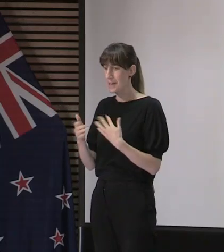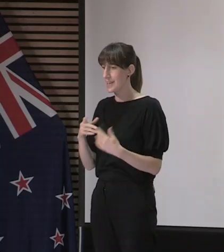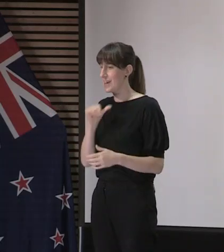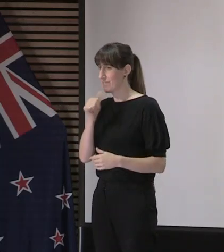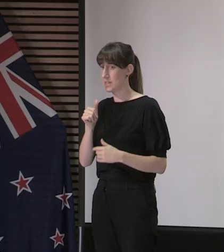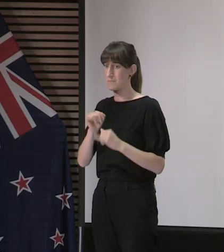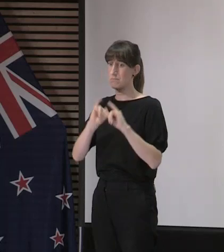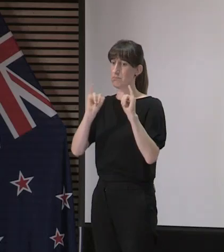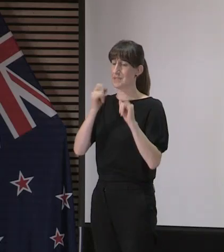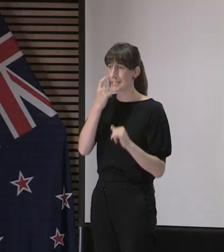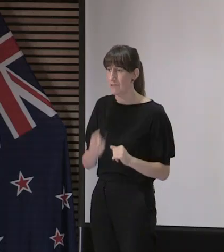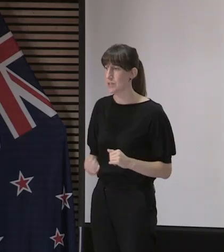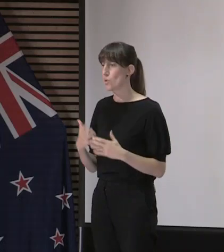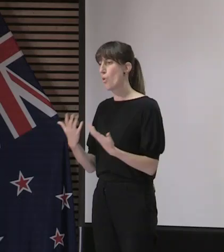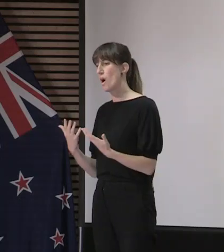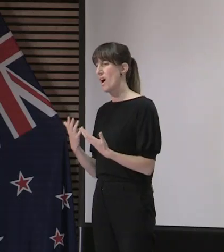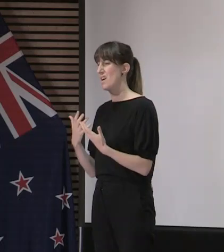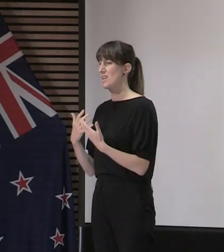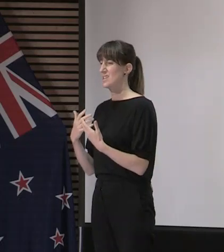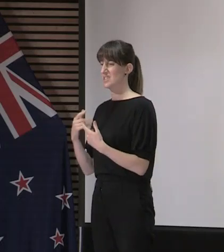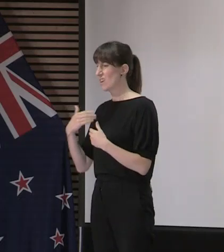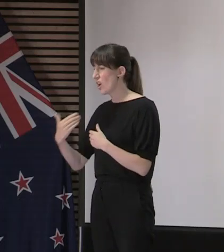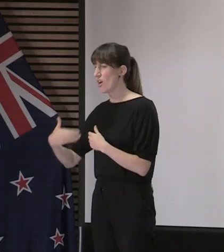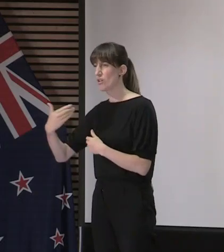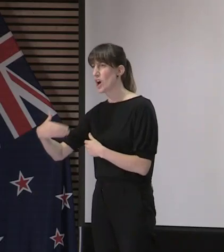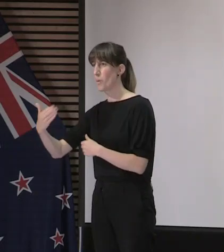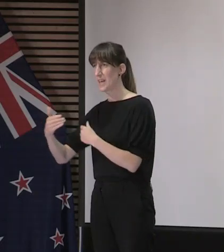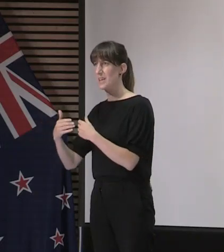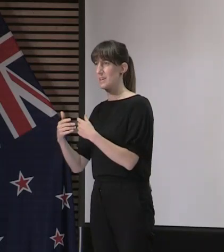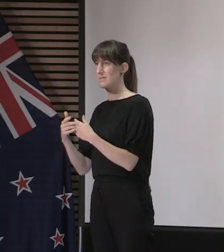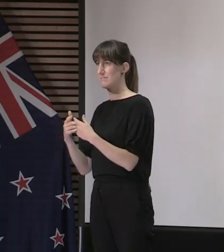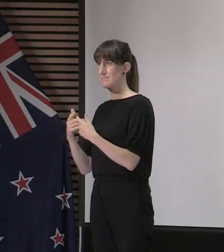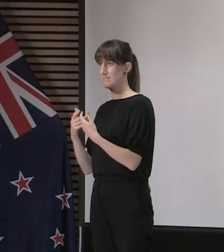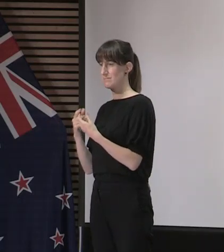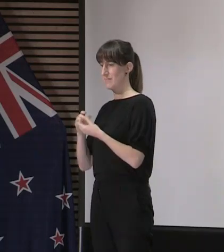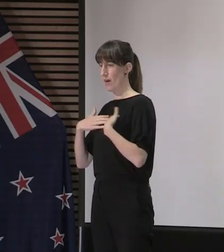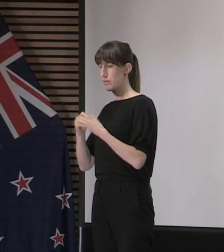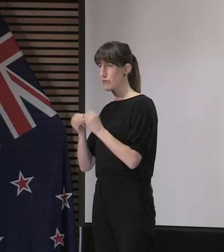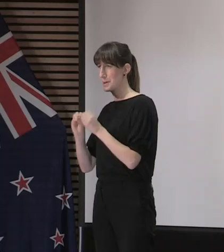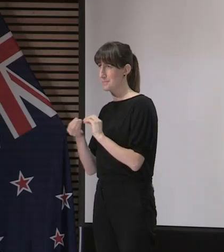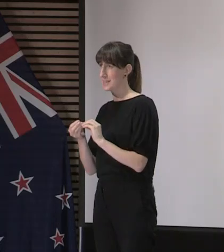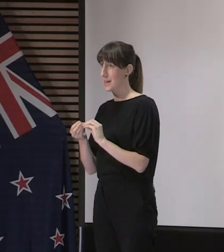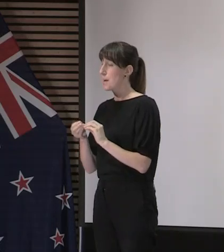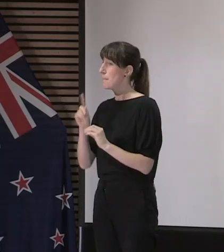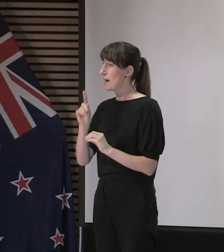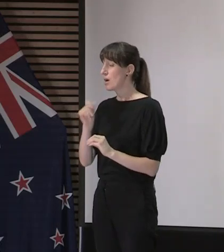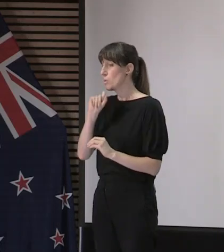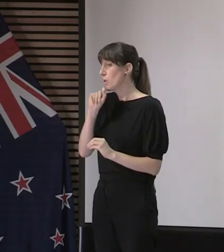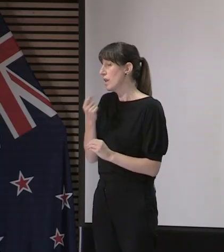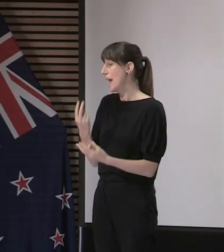three. People should seek the care they need, whether it's acute, or for more longstanding chronic